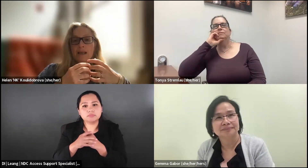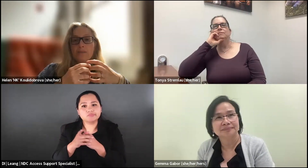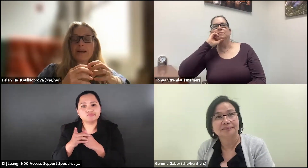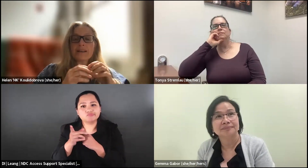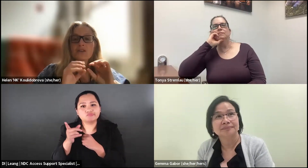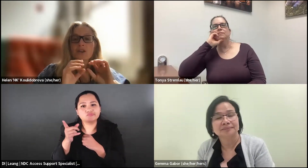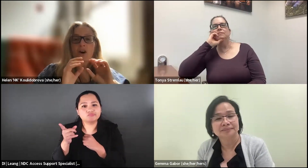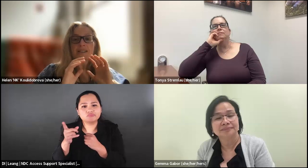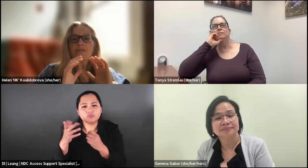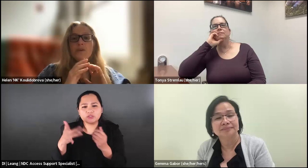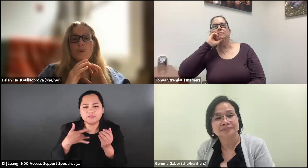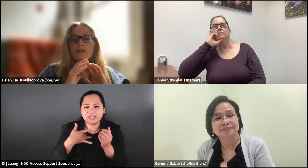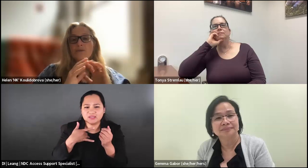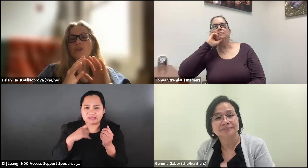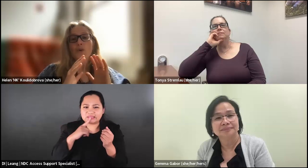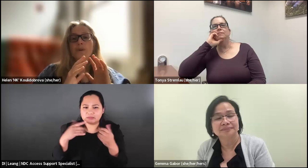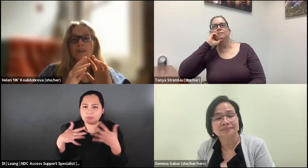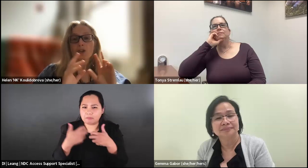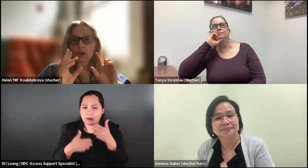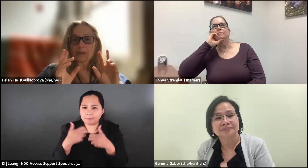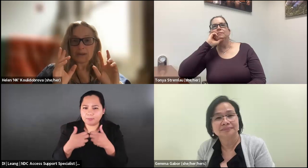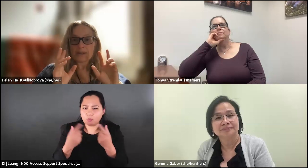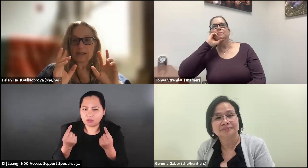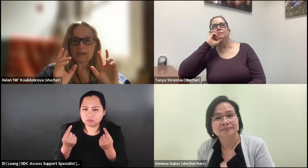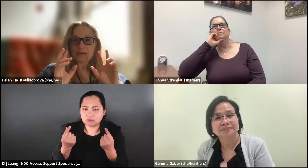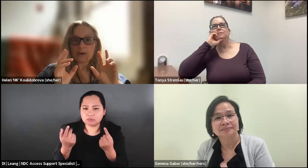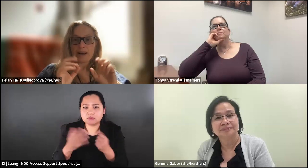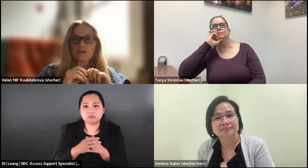Because there are different ways of interpreting the term, literacy.